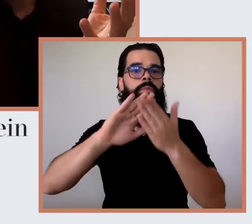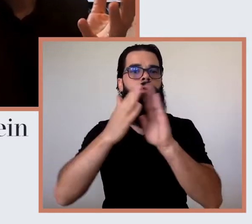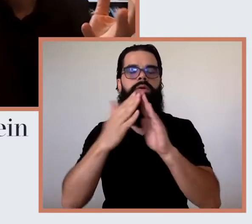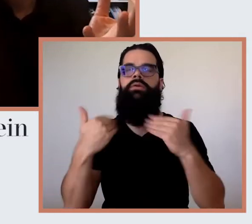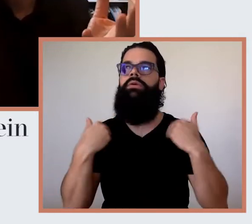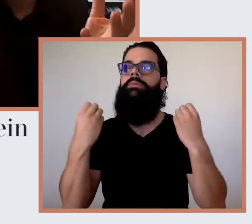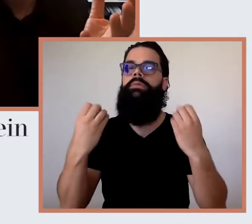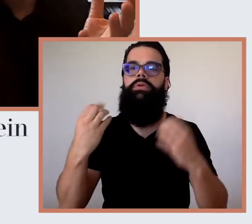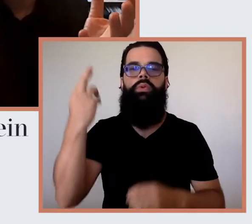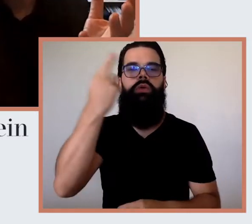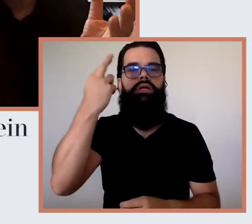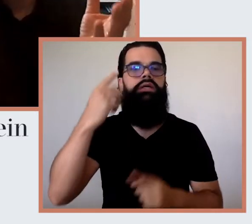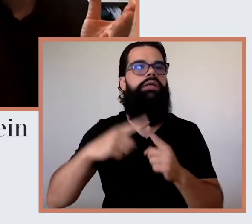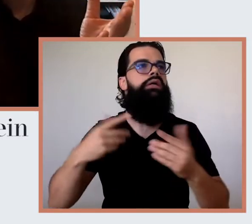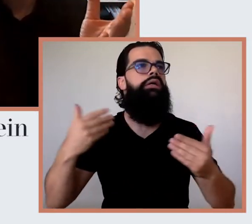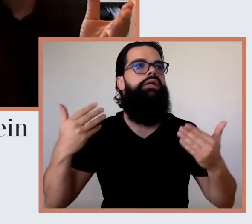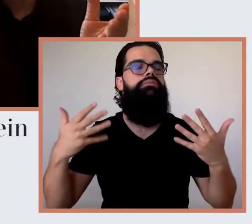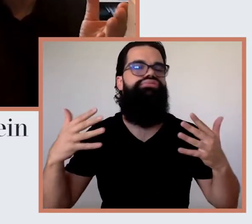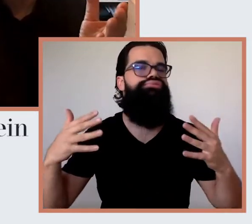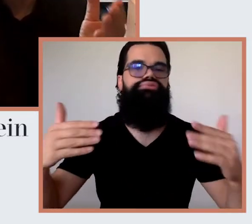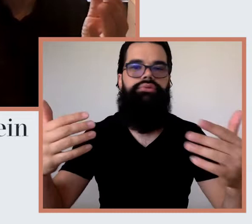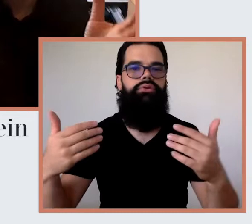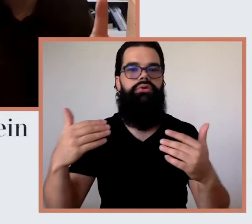the deaf community has every reason to be peeved,